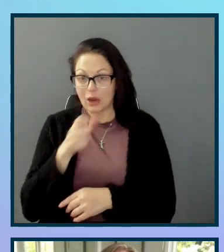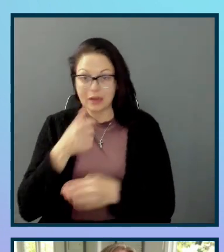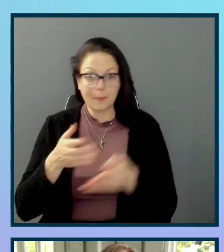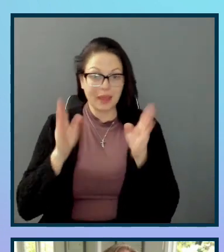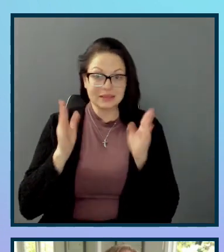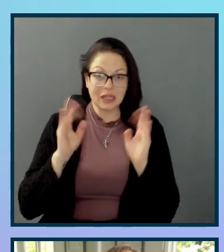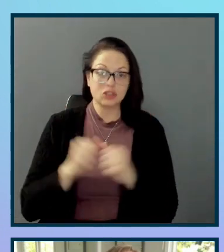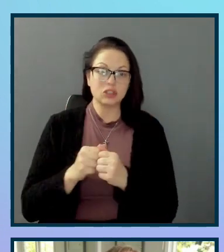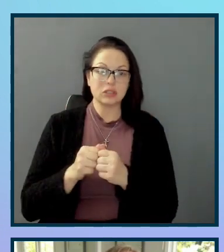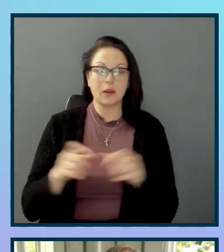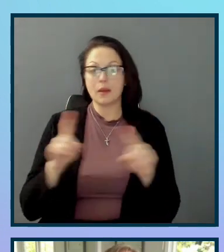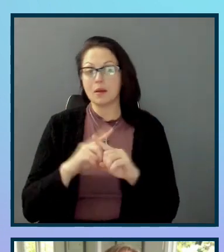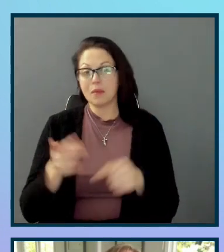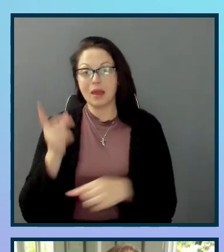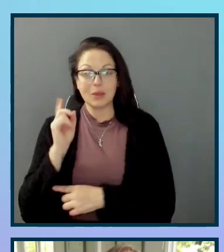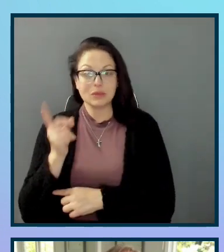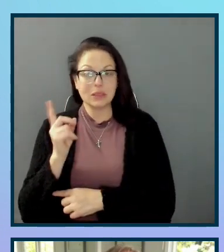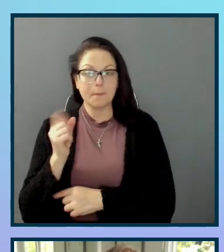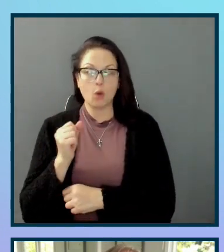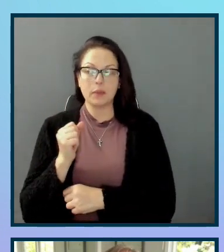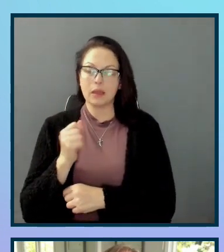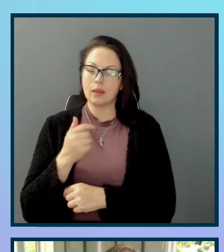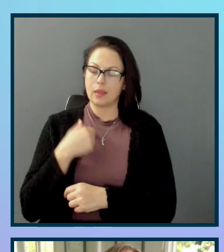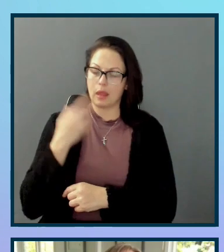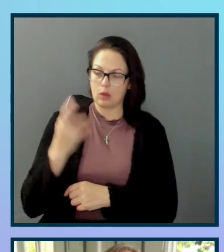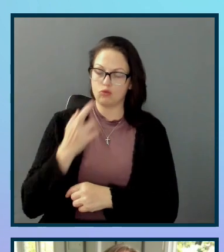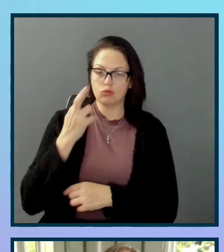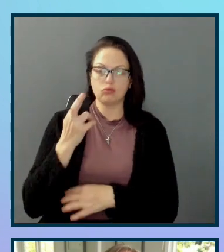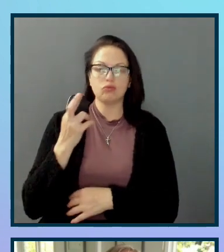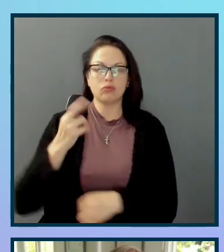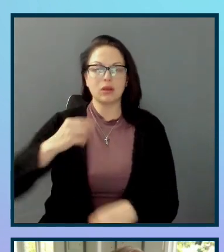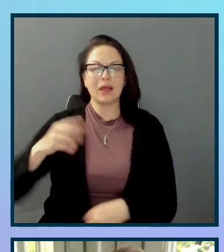But it was the moment where I realized, wow, I... And the thing that was interesting